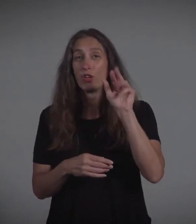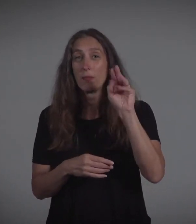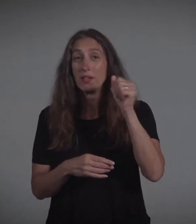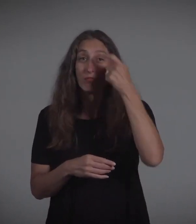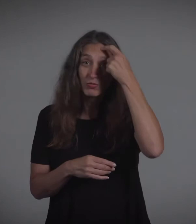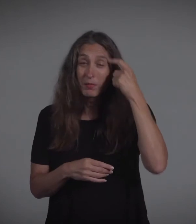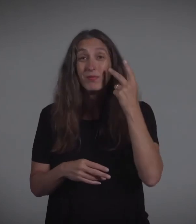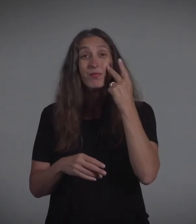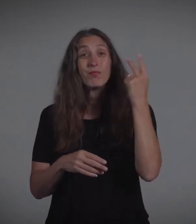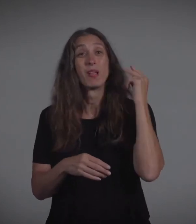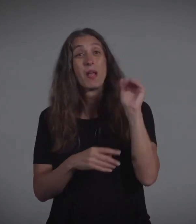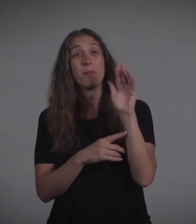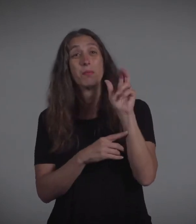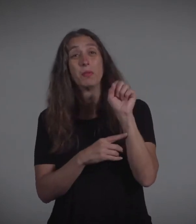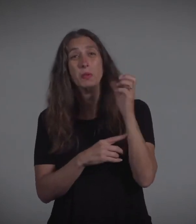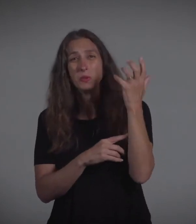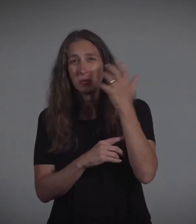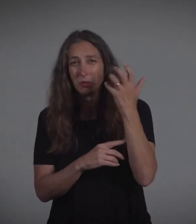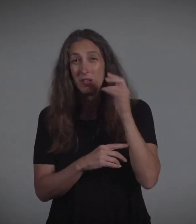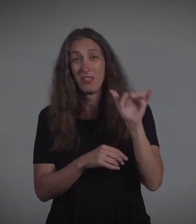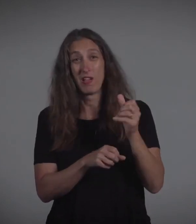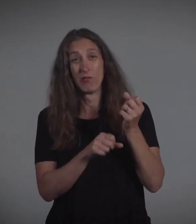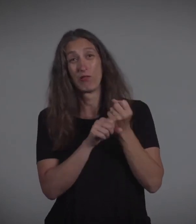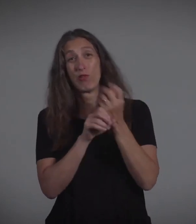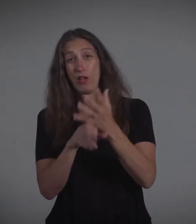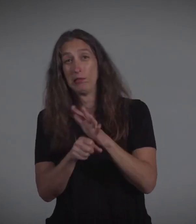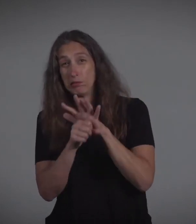You may have traumatic memories of the abuse which causes fear